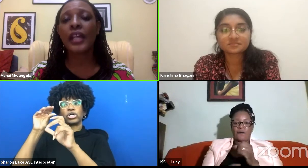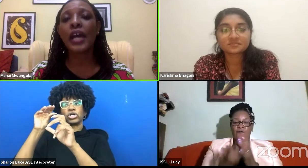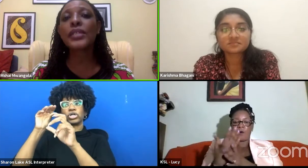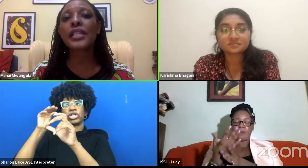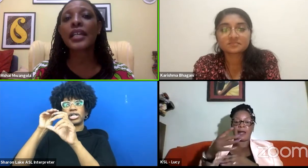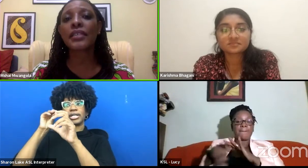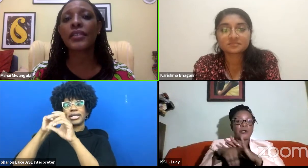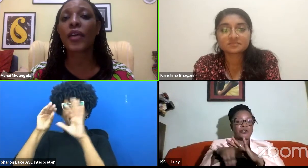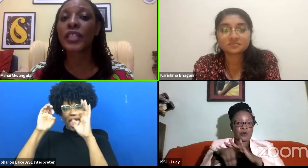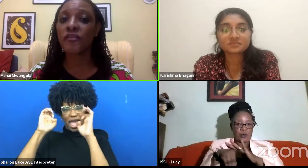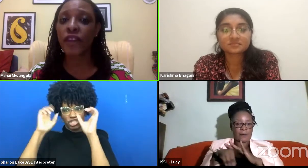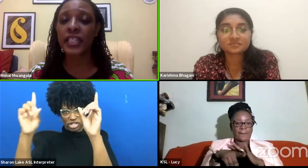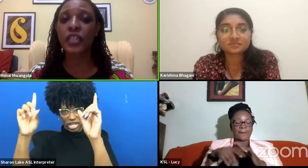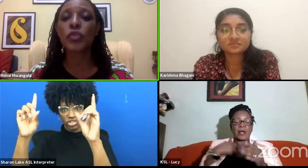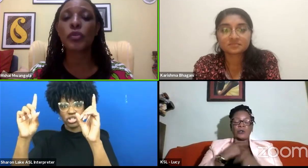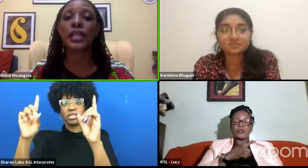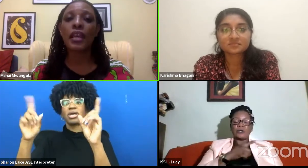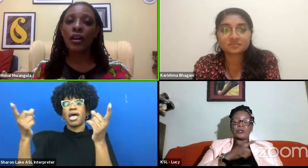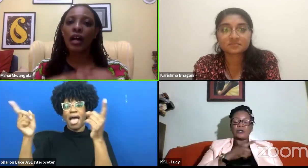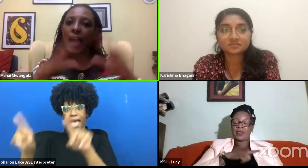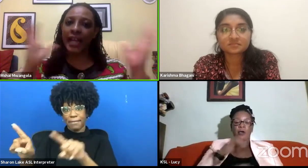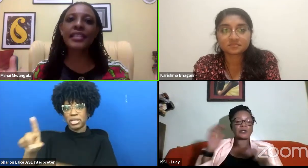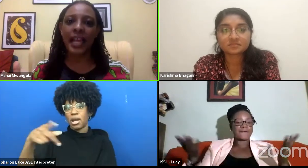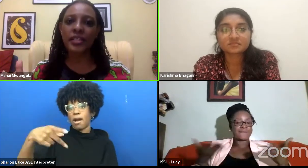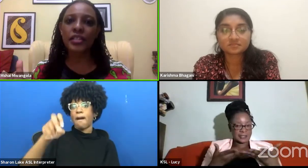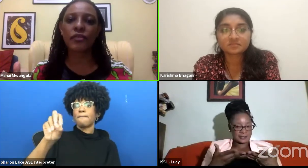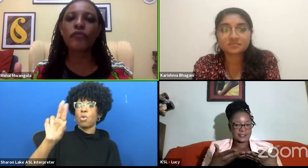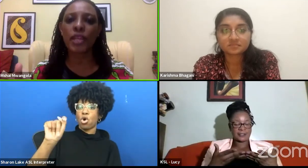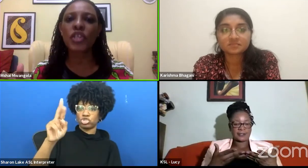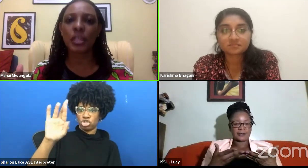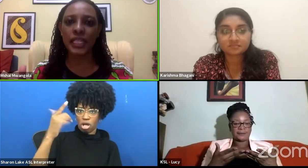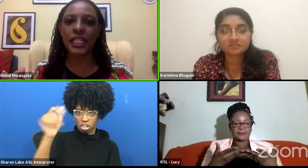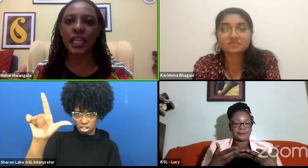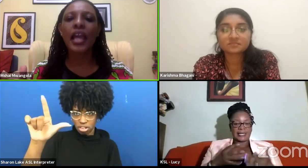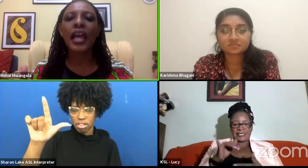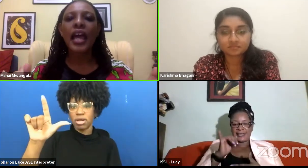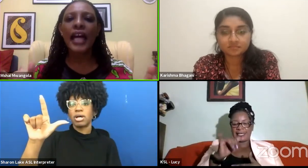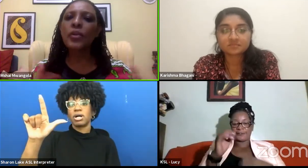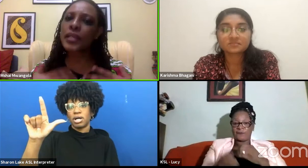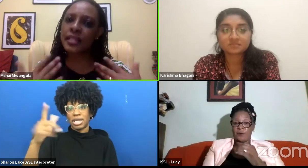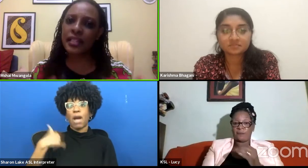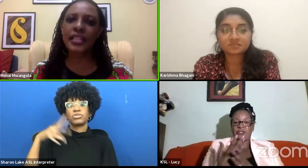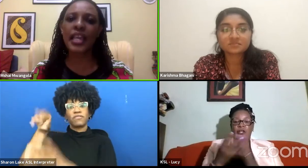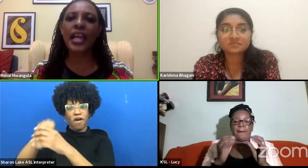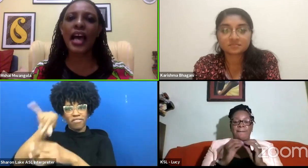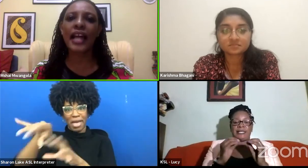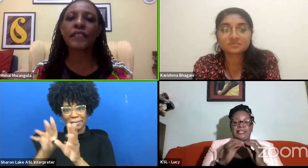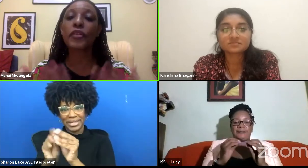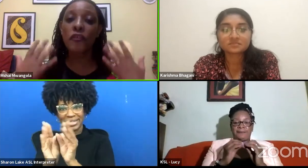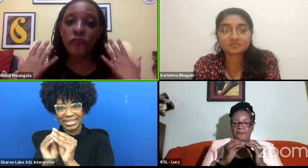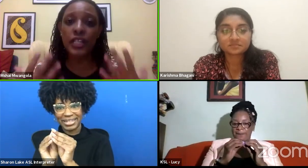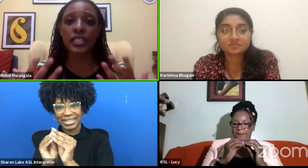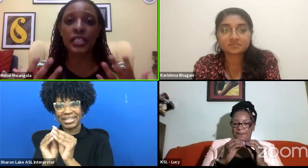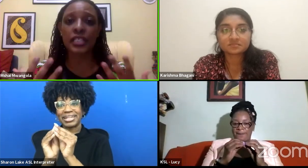And I was lucky that I got invited to be at that formation meeting. And it was sitting, for the first time